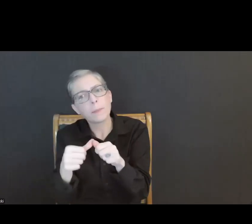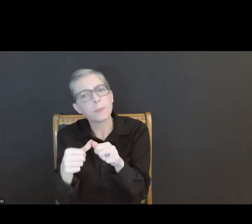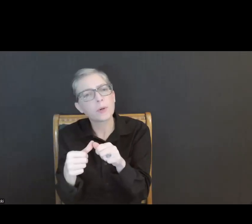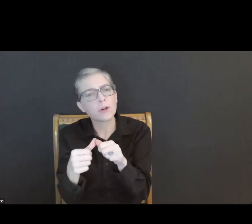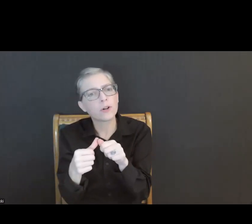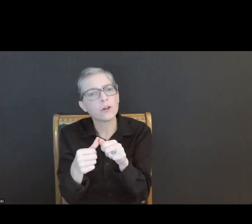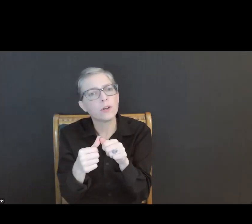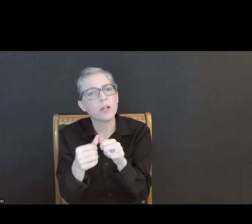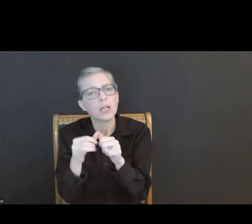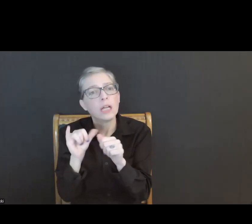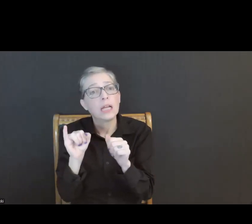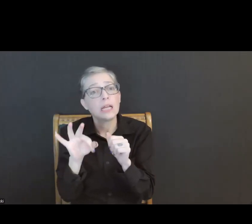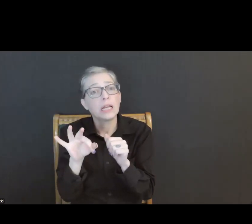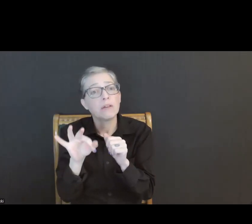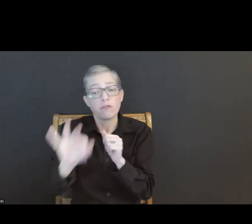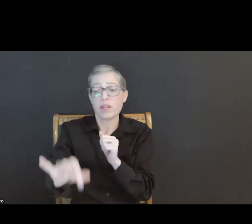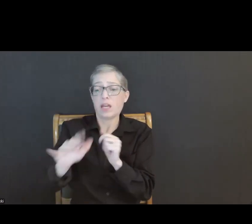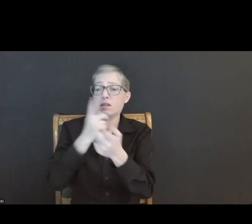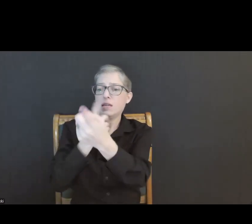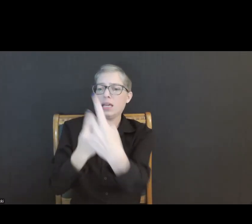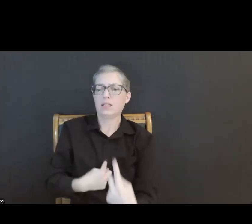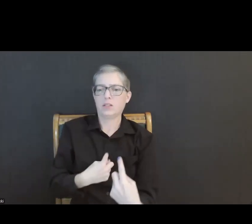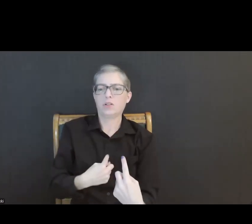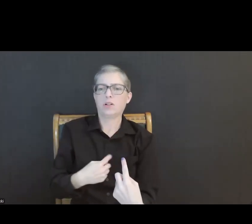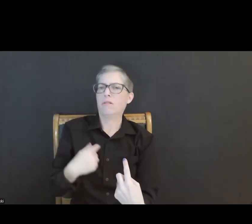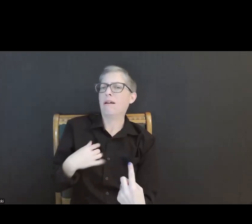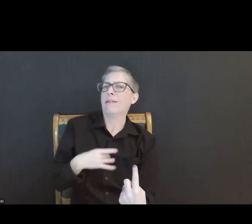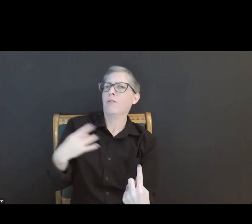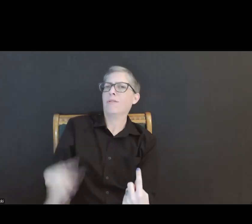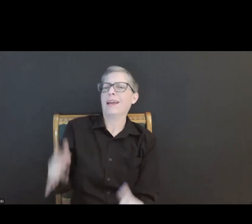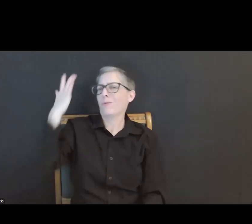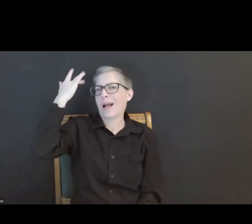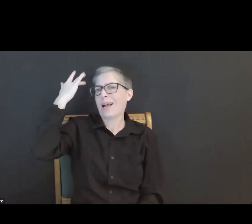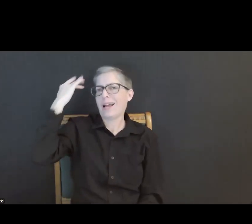doesn't sit well with me why is that um you know and there's not that good enough answer like if